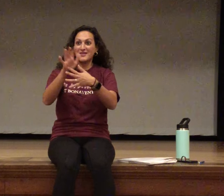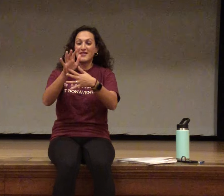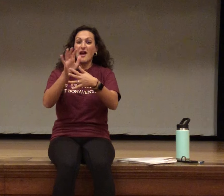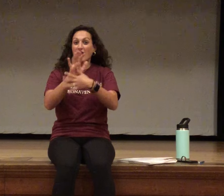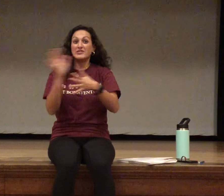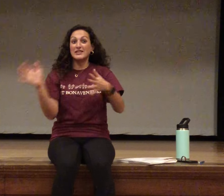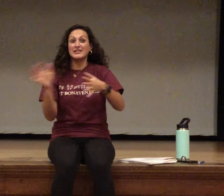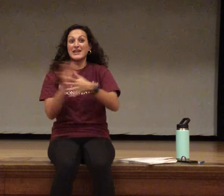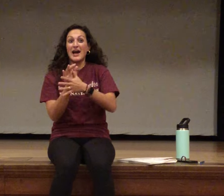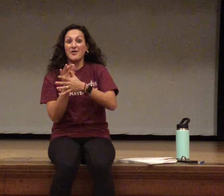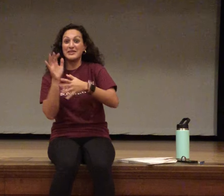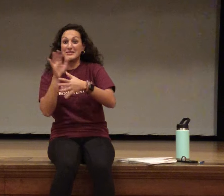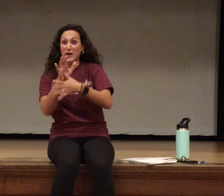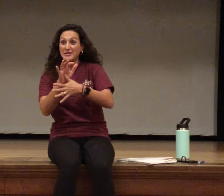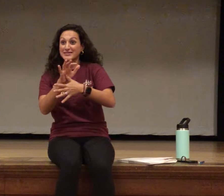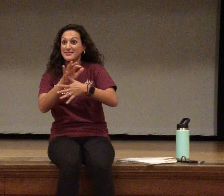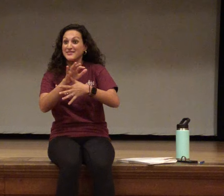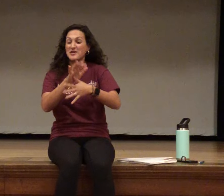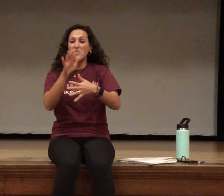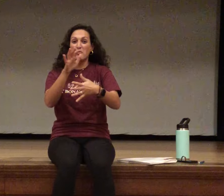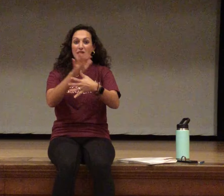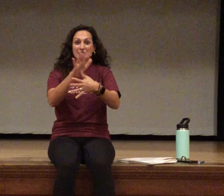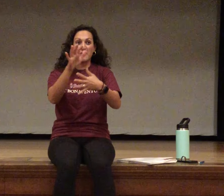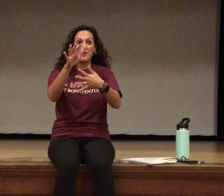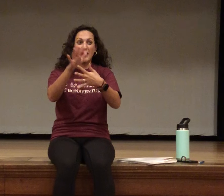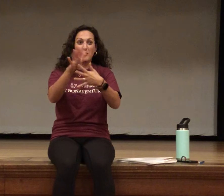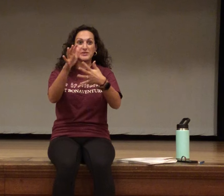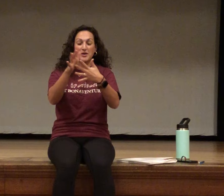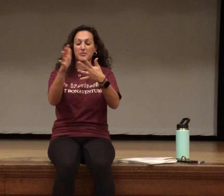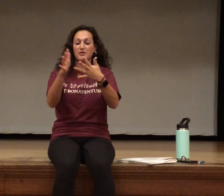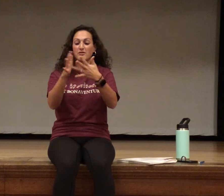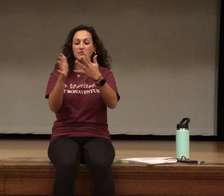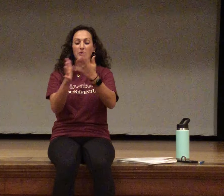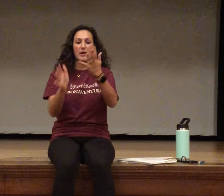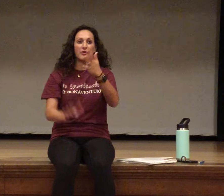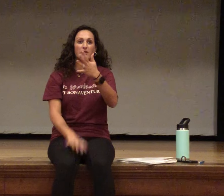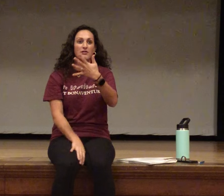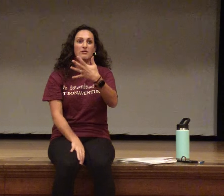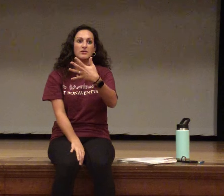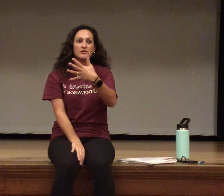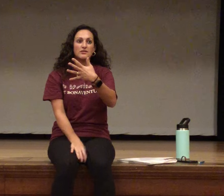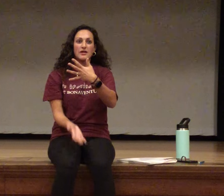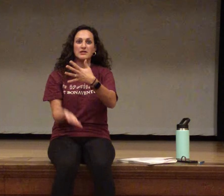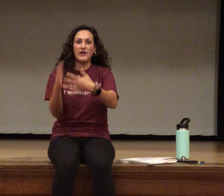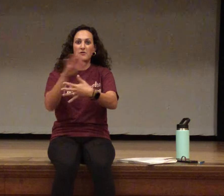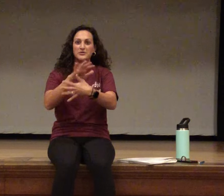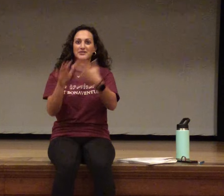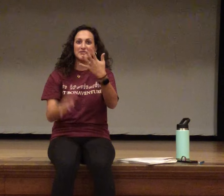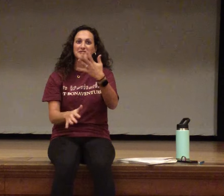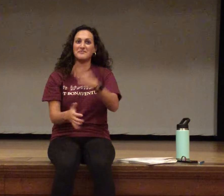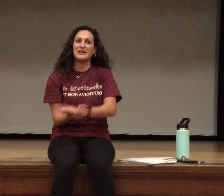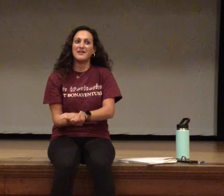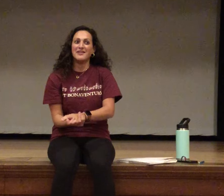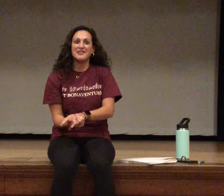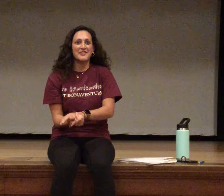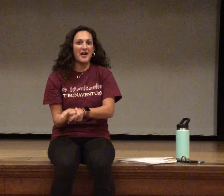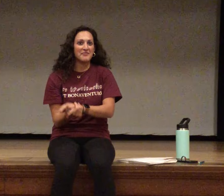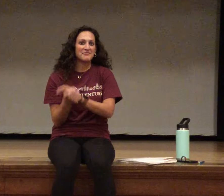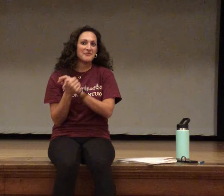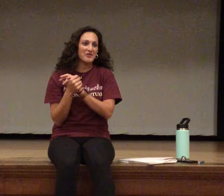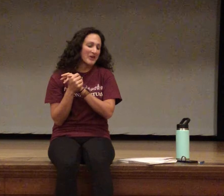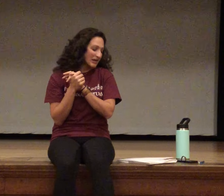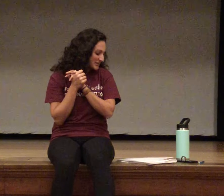he obviously that's not how he spells but that's how it helps him remember his vowels yeah fun fact